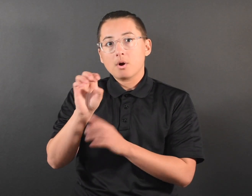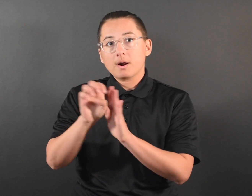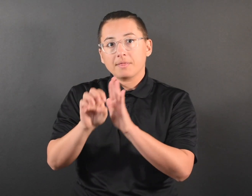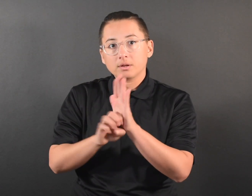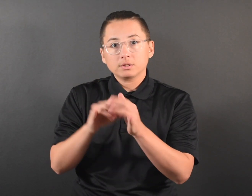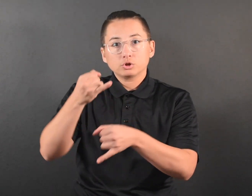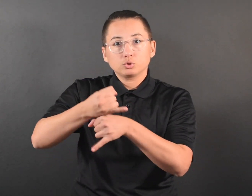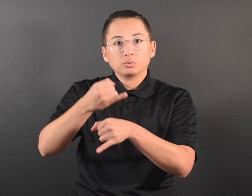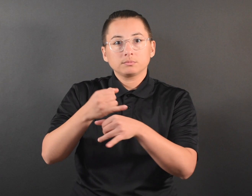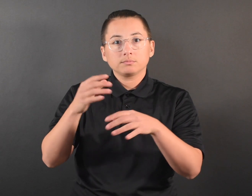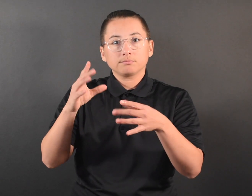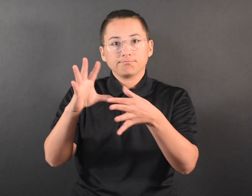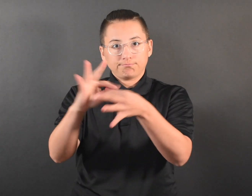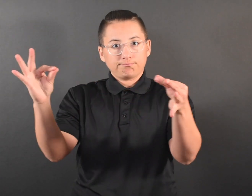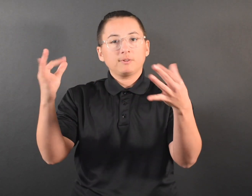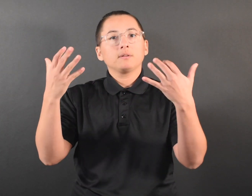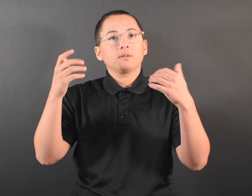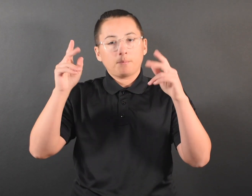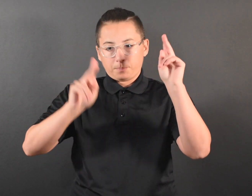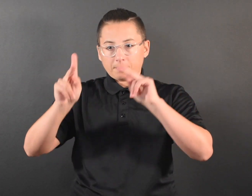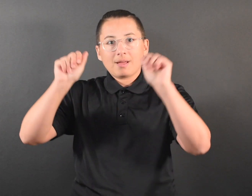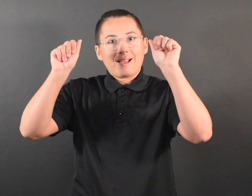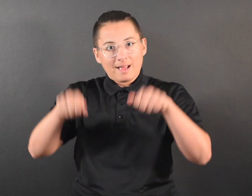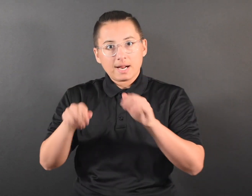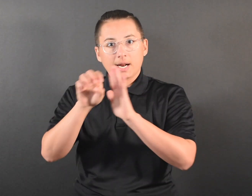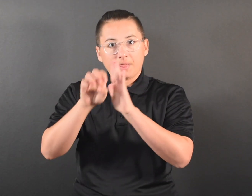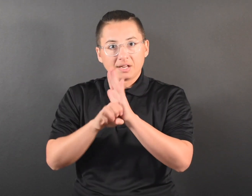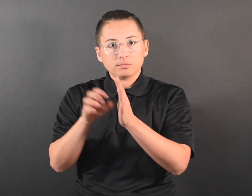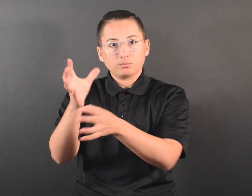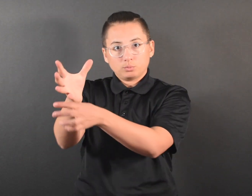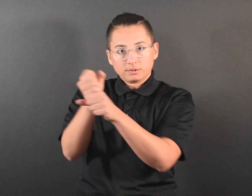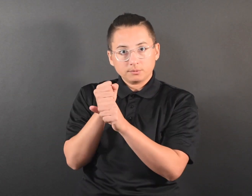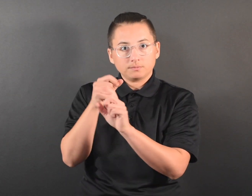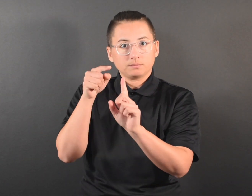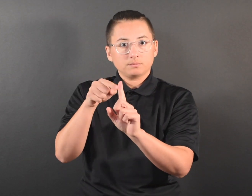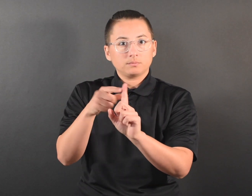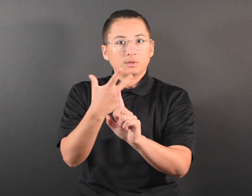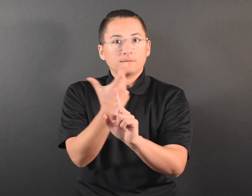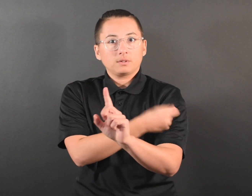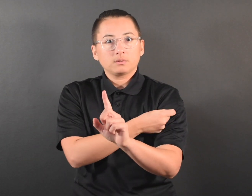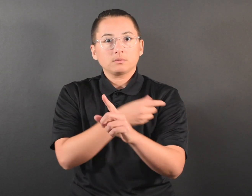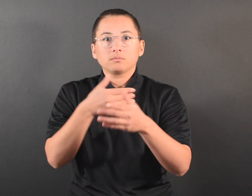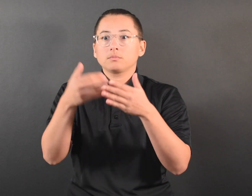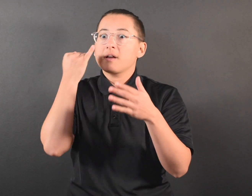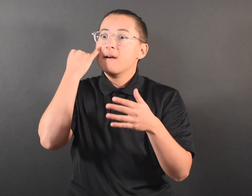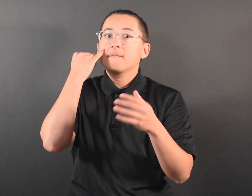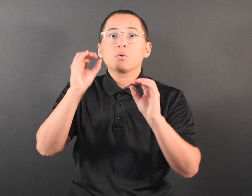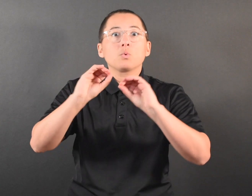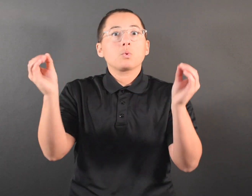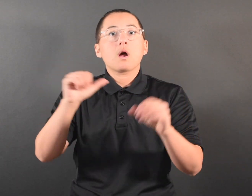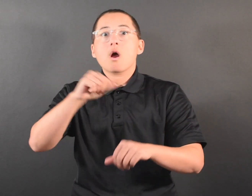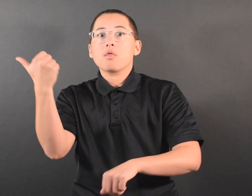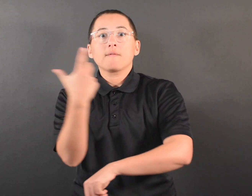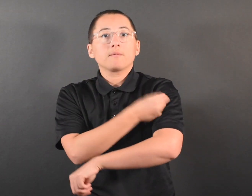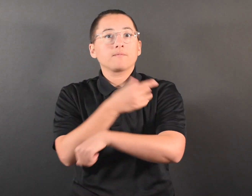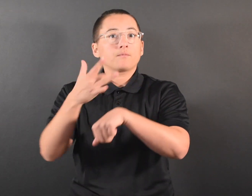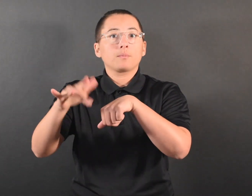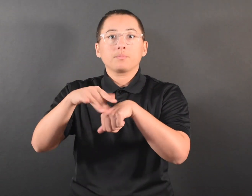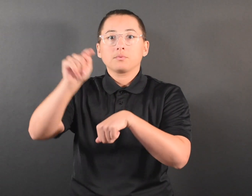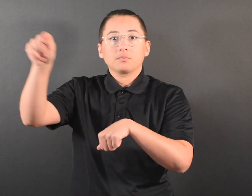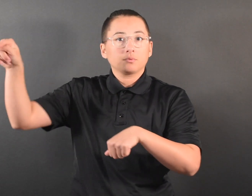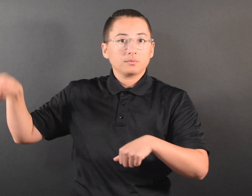vaccine when other vaccines are not available. COVID-19 vaccines do not contain microchips.